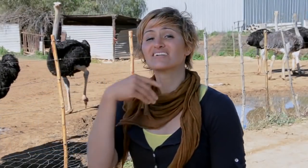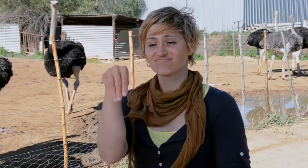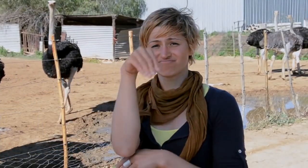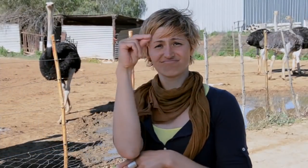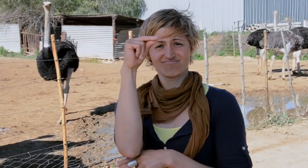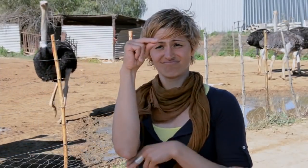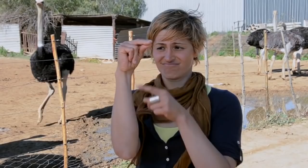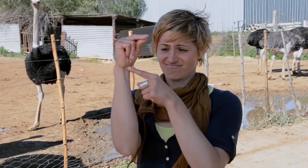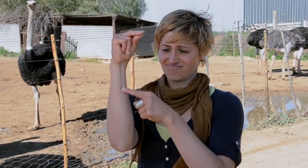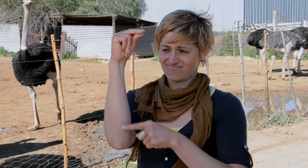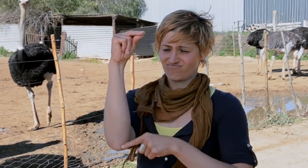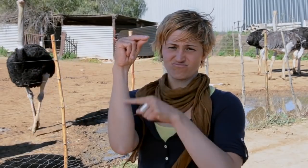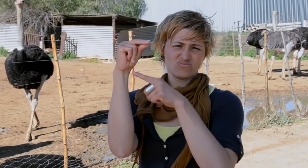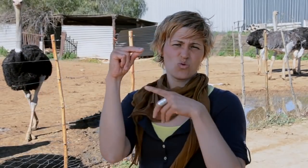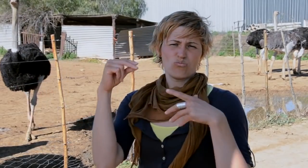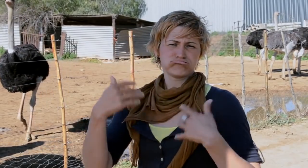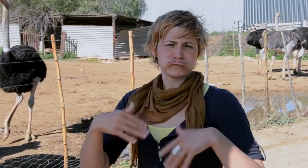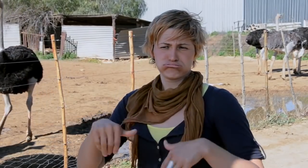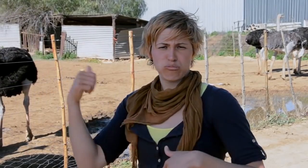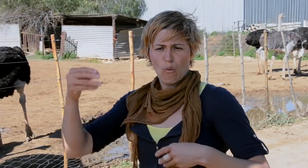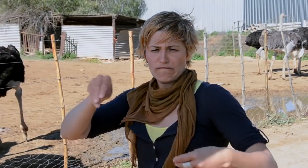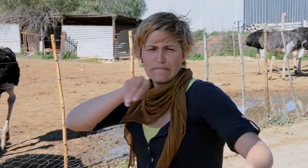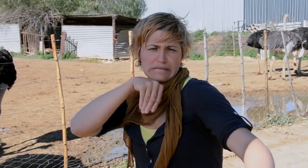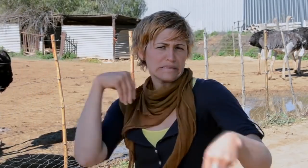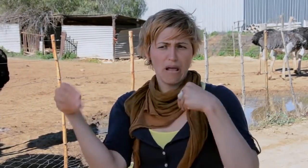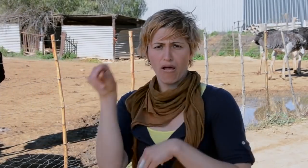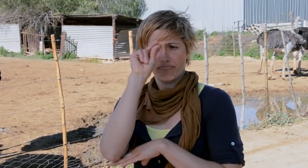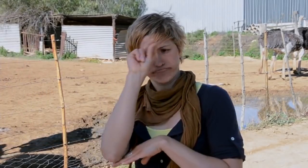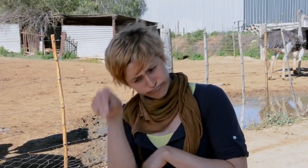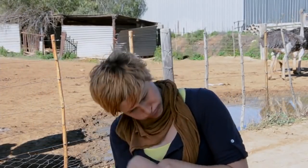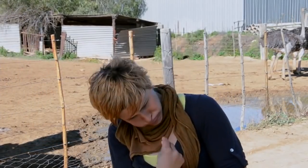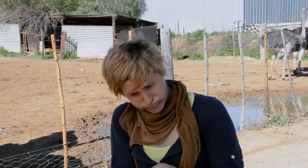The neck of an ostrich is really flexible, with the ability to twist their neck or